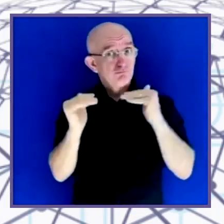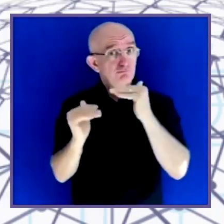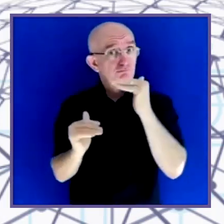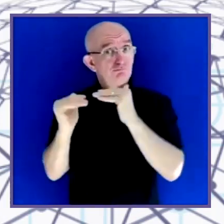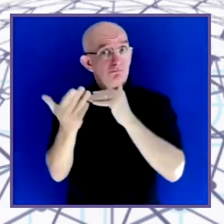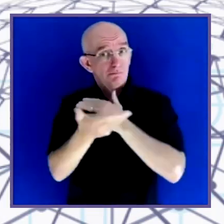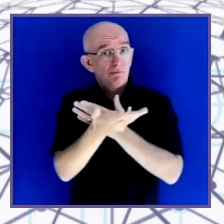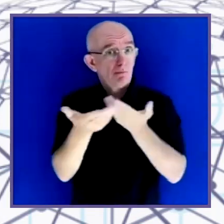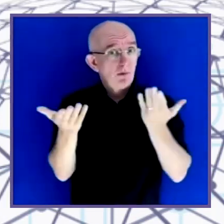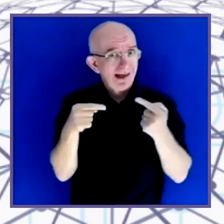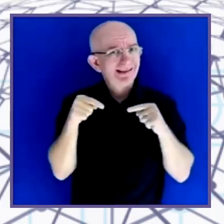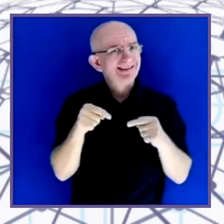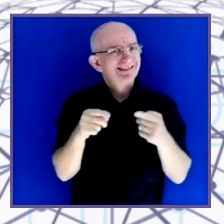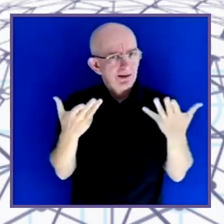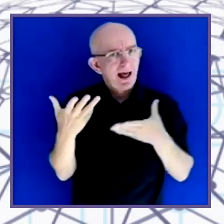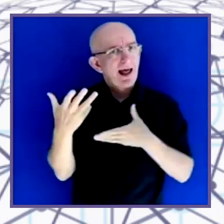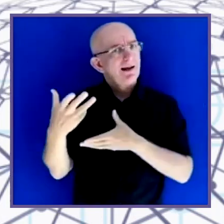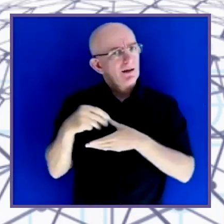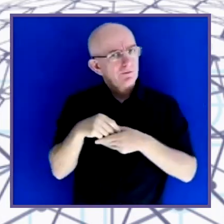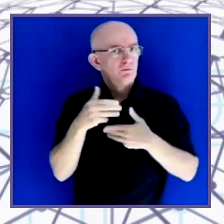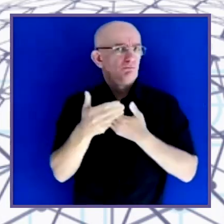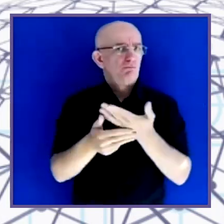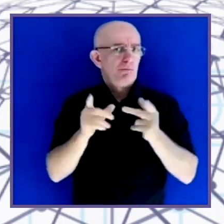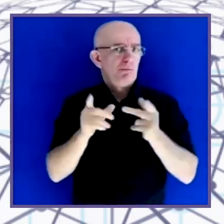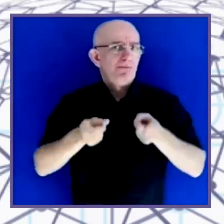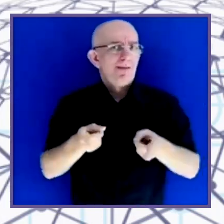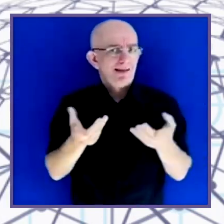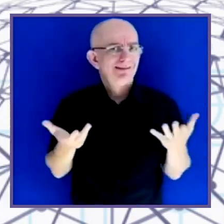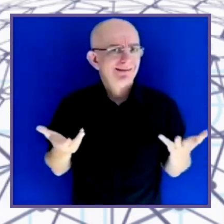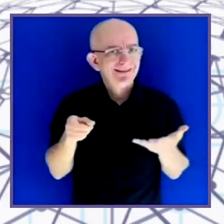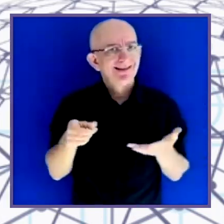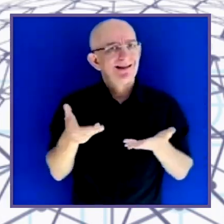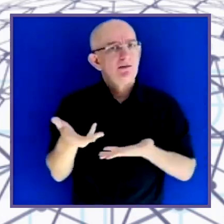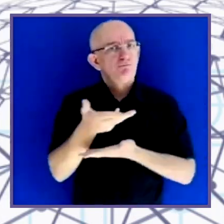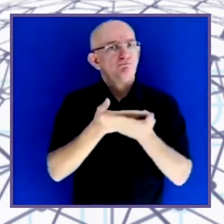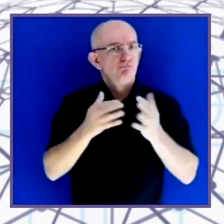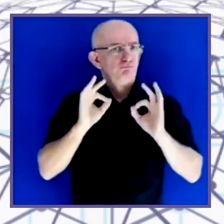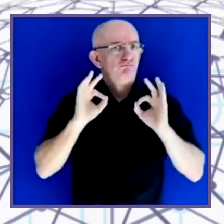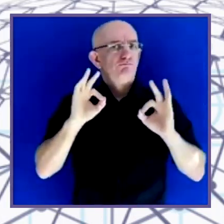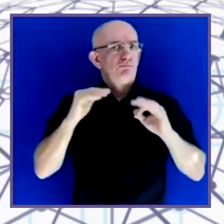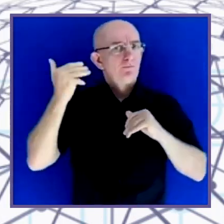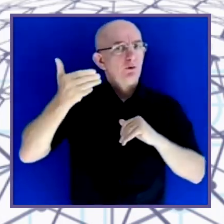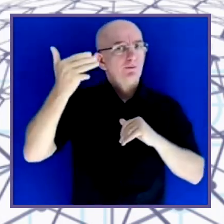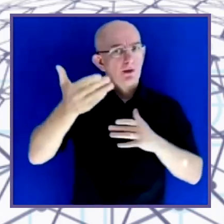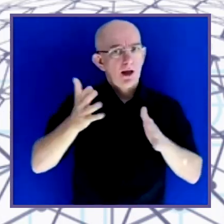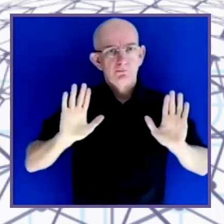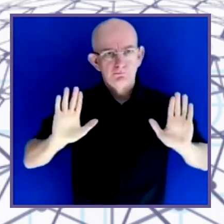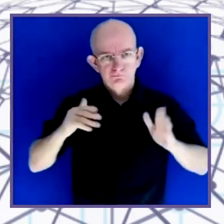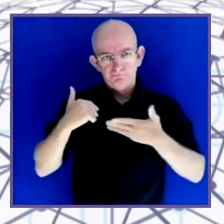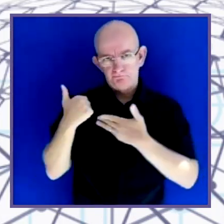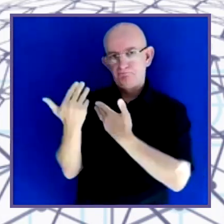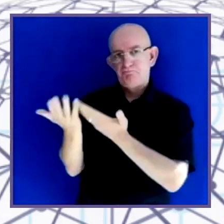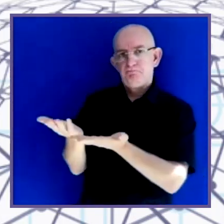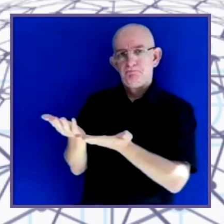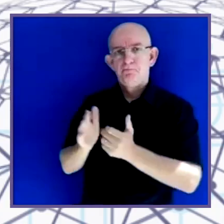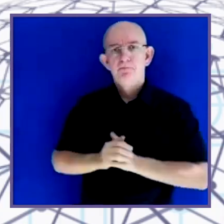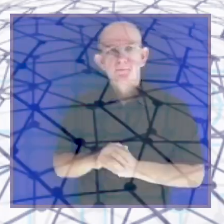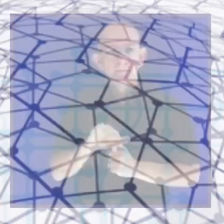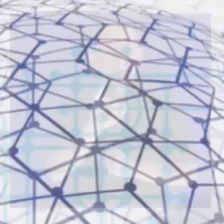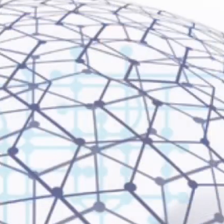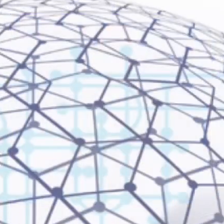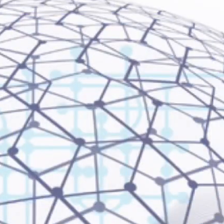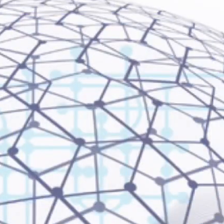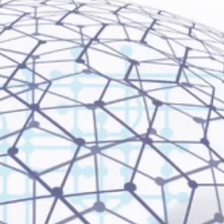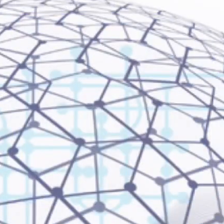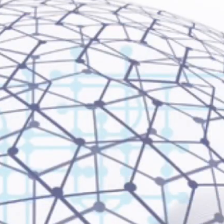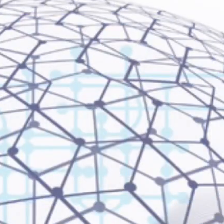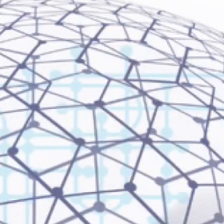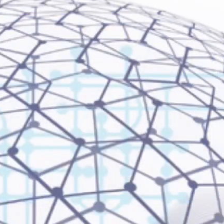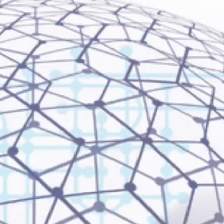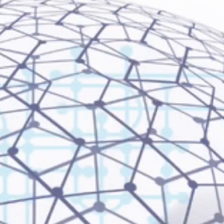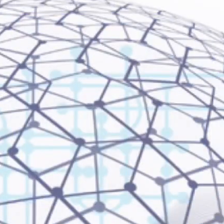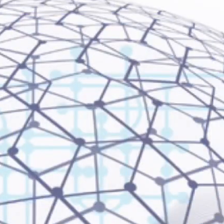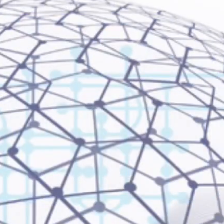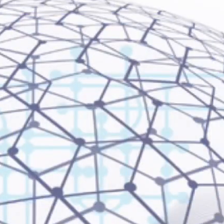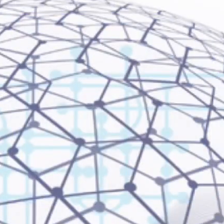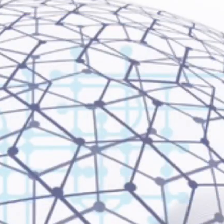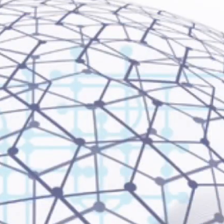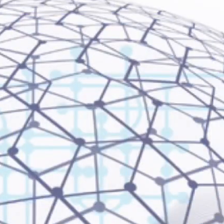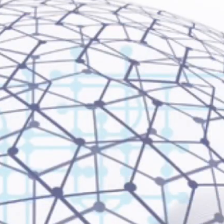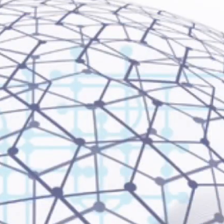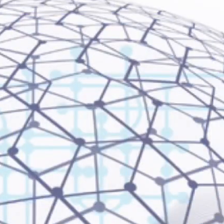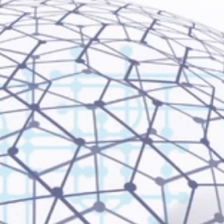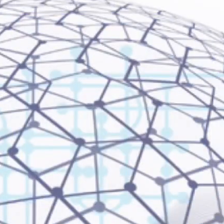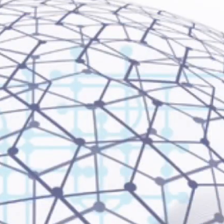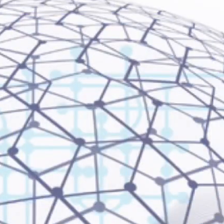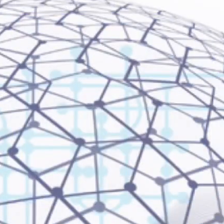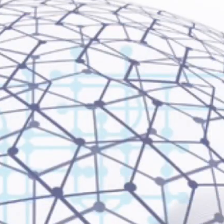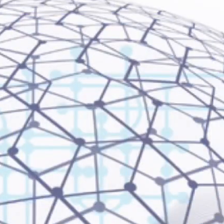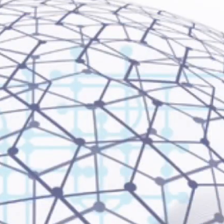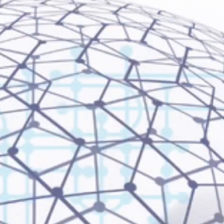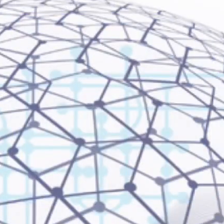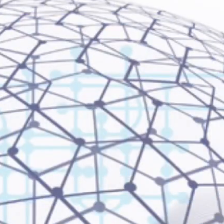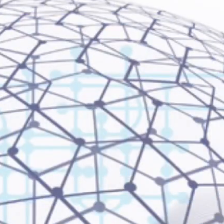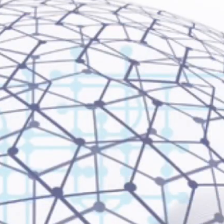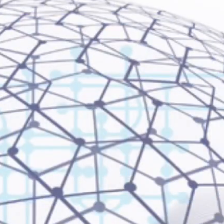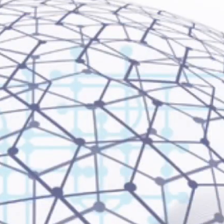And back to you, Ian. Thank you so much. That's great. A lovely follow in remark. Thank you.